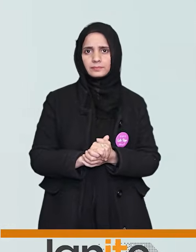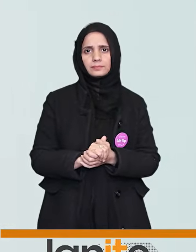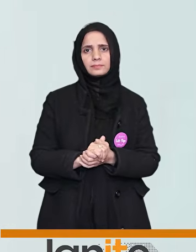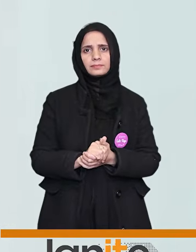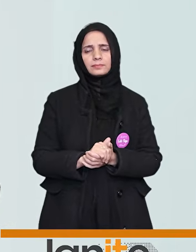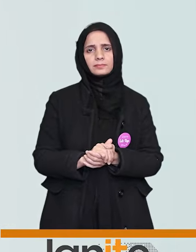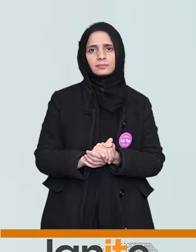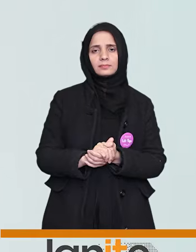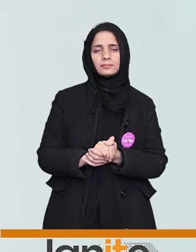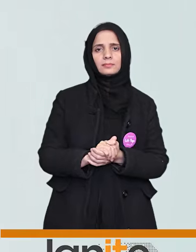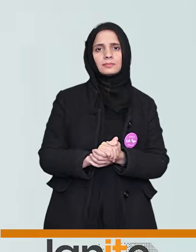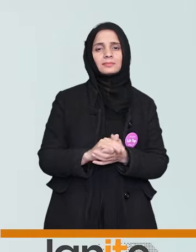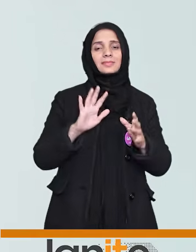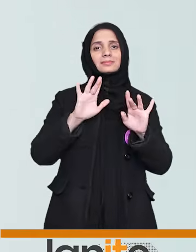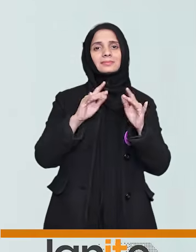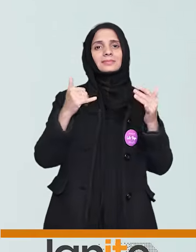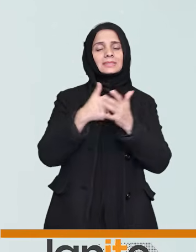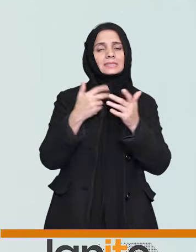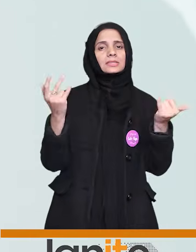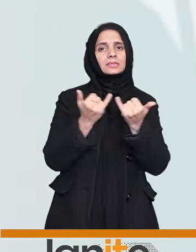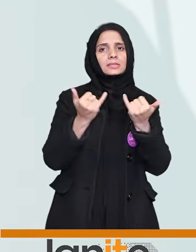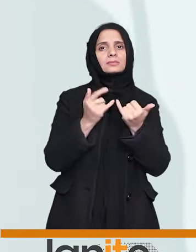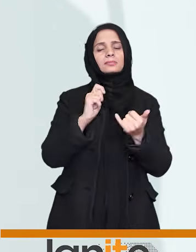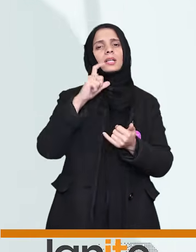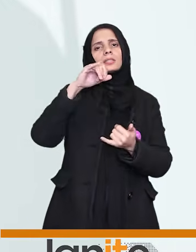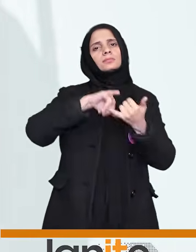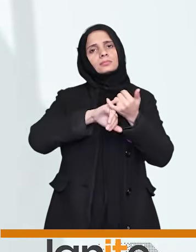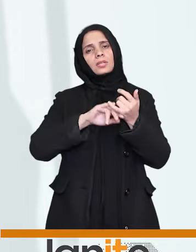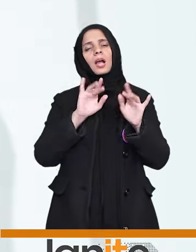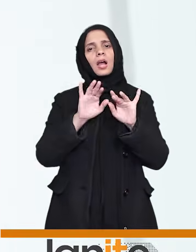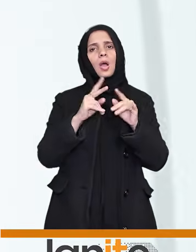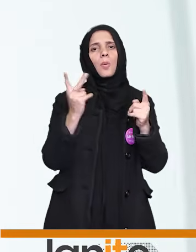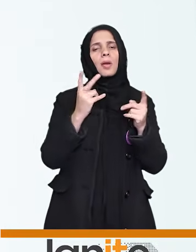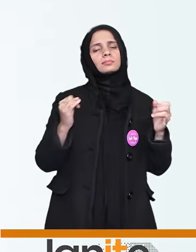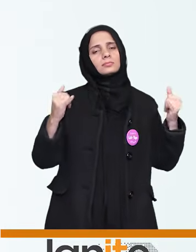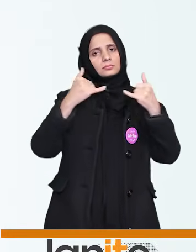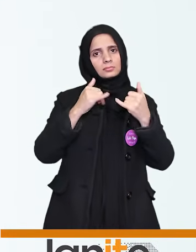It's a computer related term. It is not that ‘CSS’ that you typically think of in Pakistan.